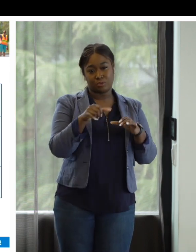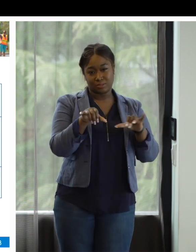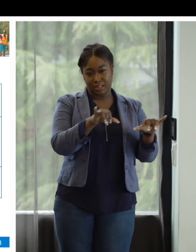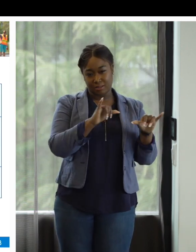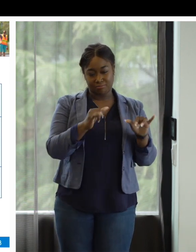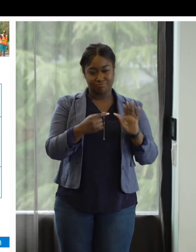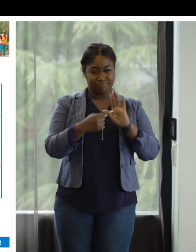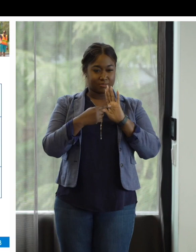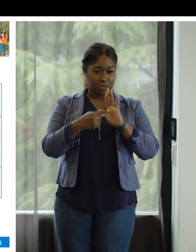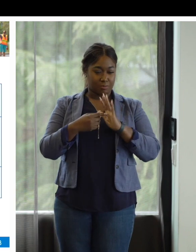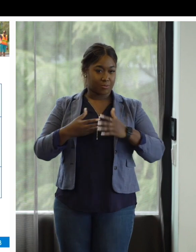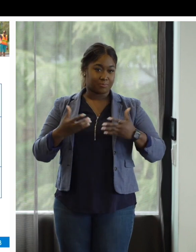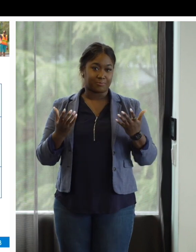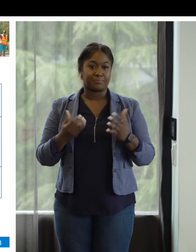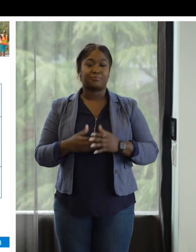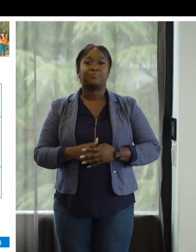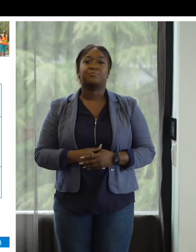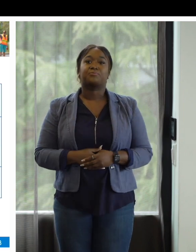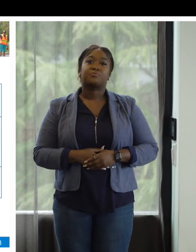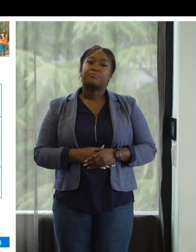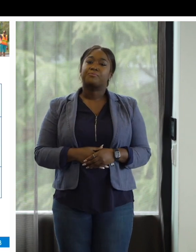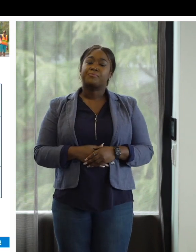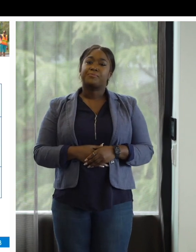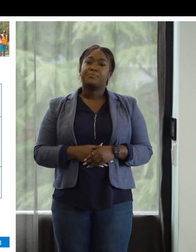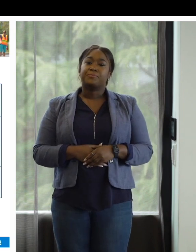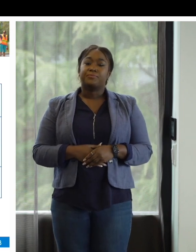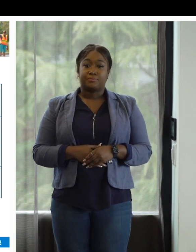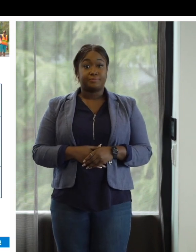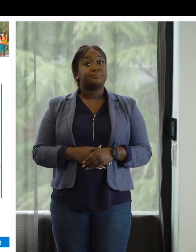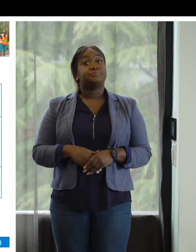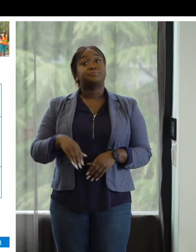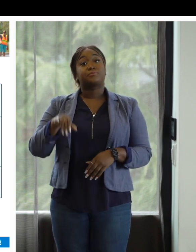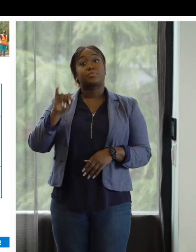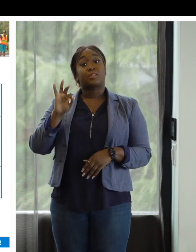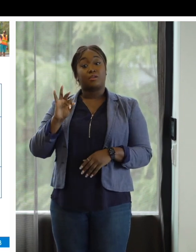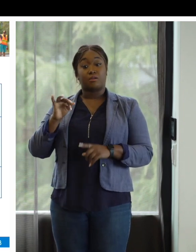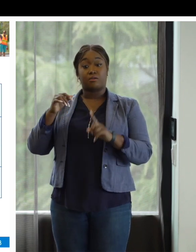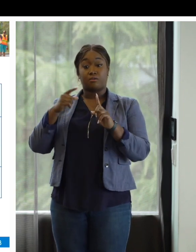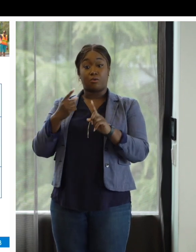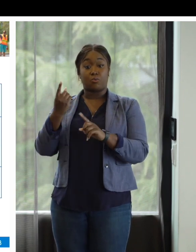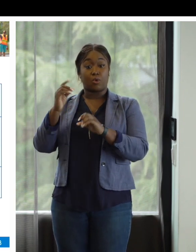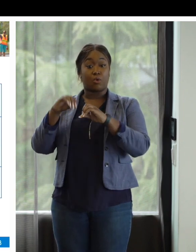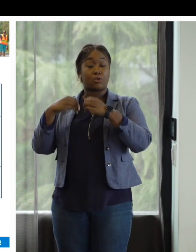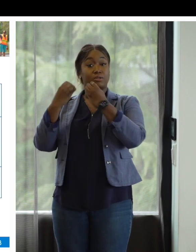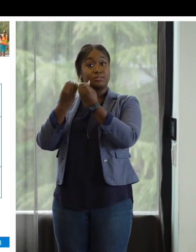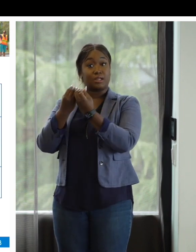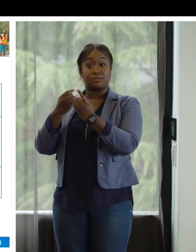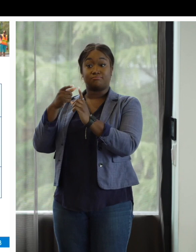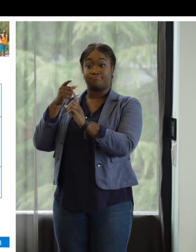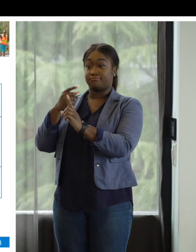this is if you have one organization uses time in one